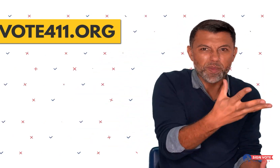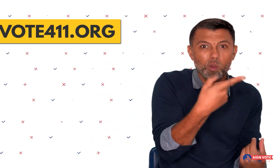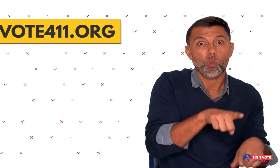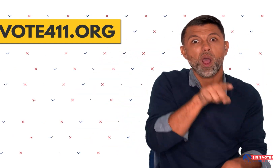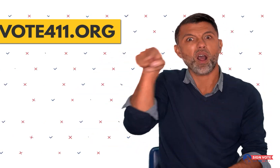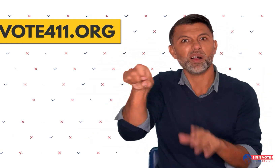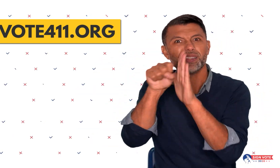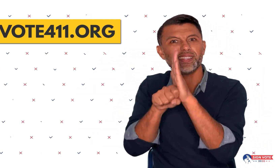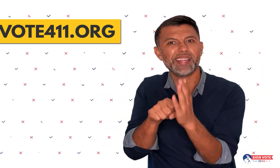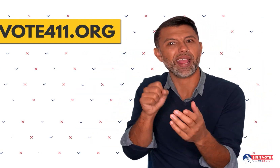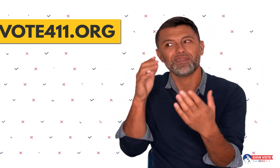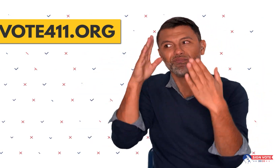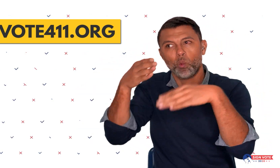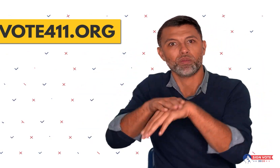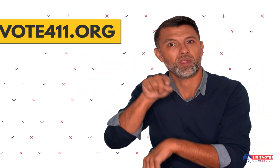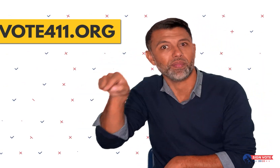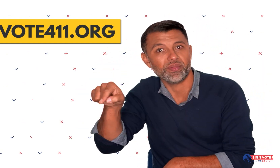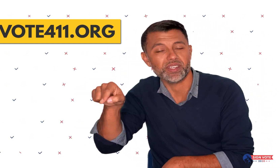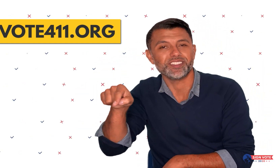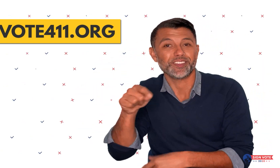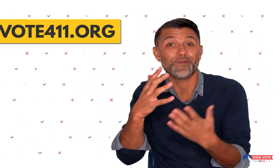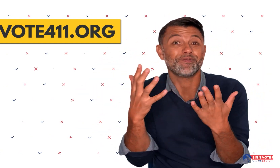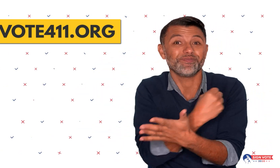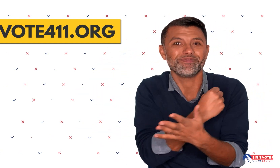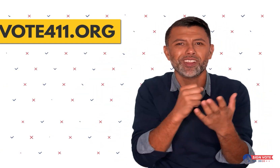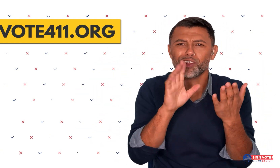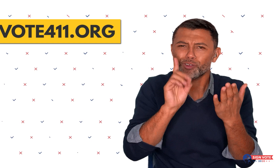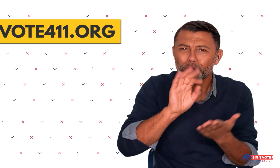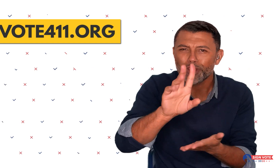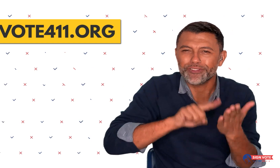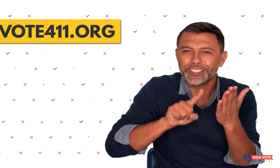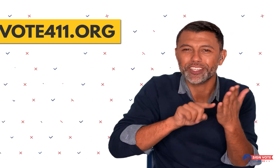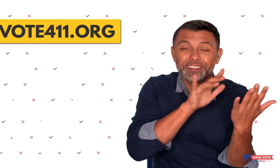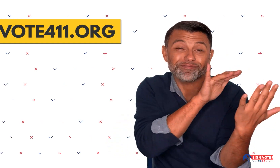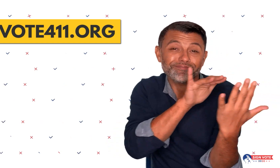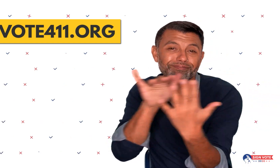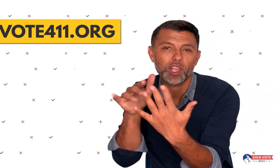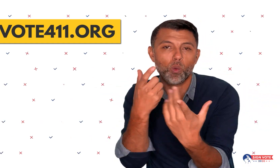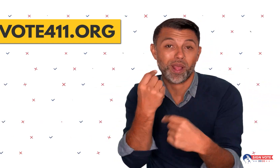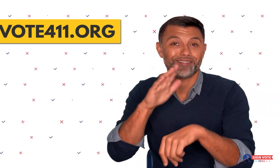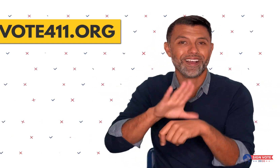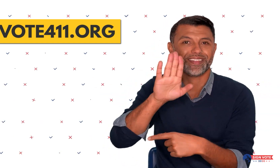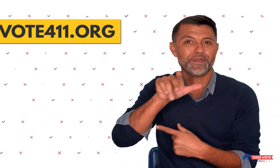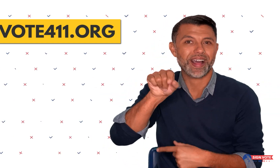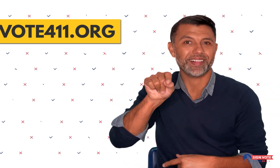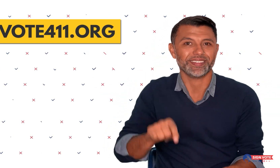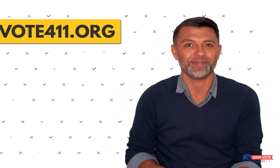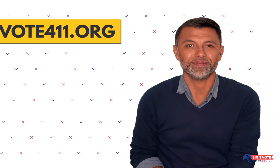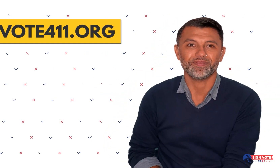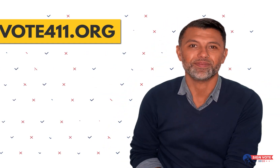Some may have ballot items that other states won't. So do your research to see what's on the ballot.